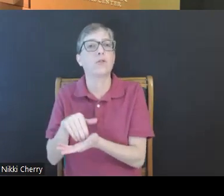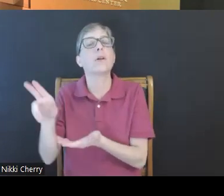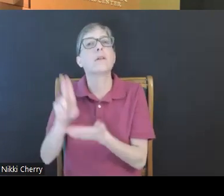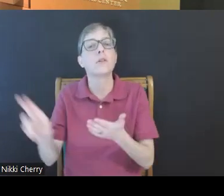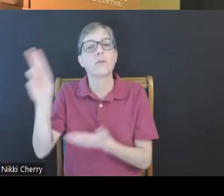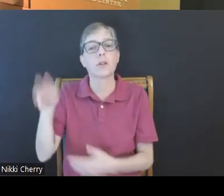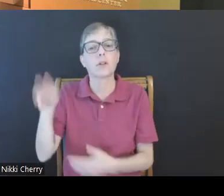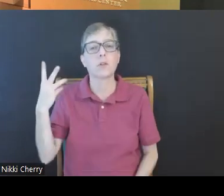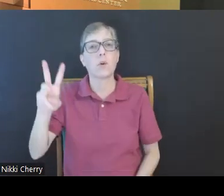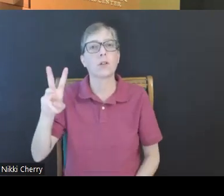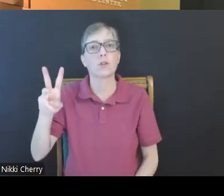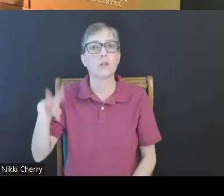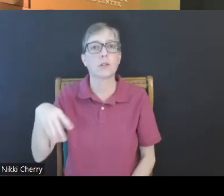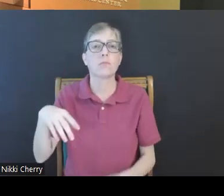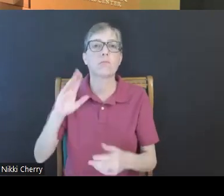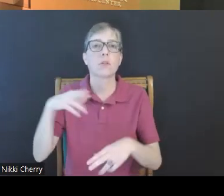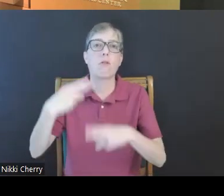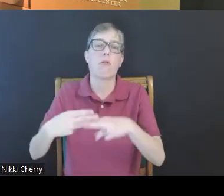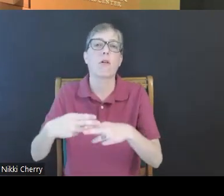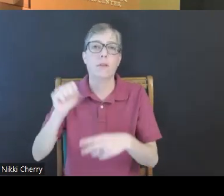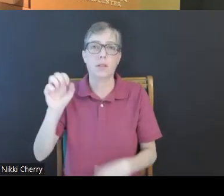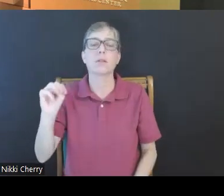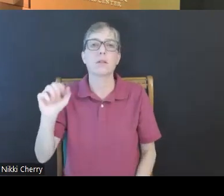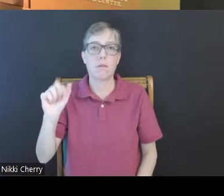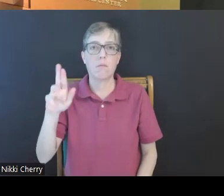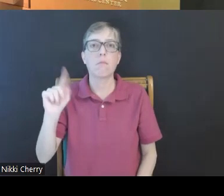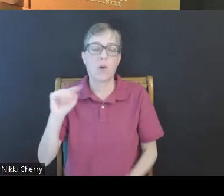called the smart Center you just referenced that it's a partnership between our College of